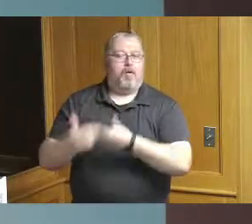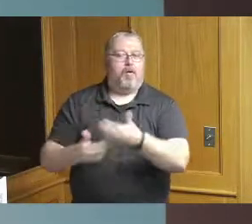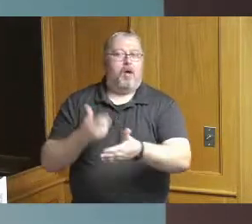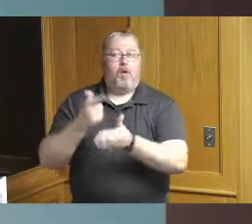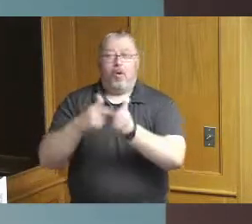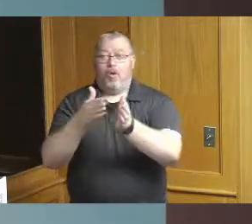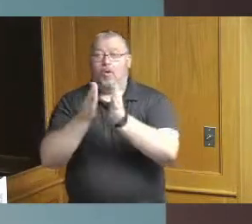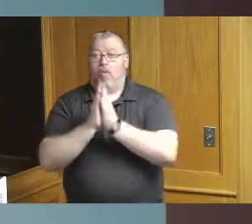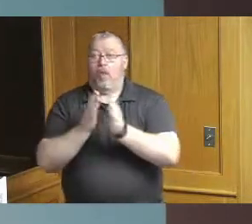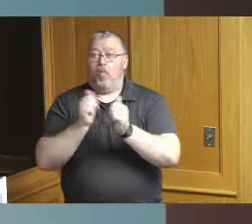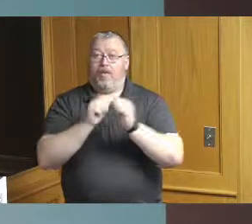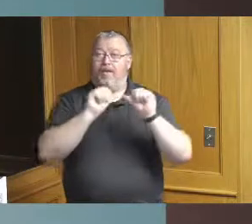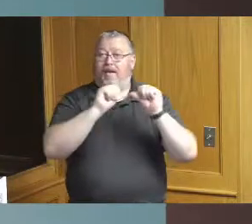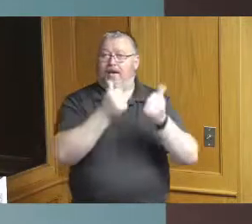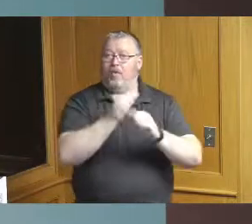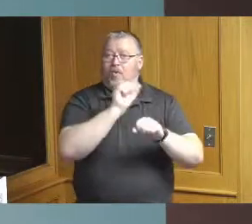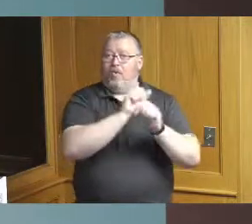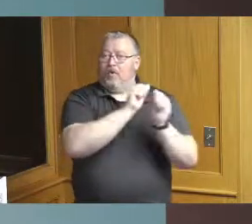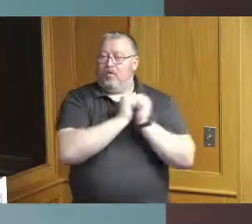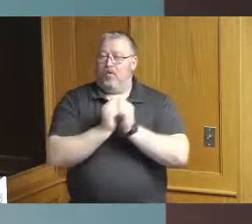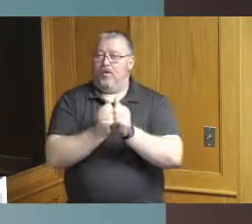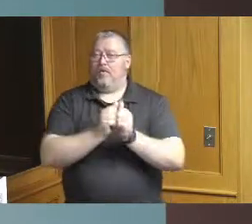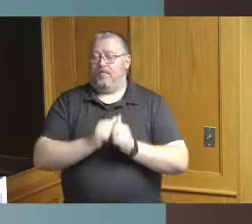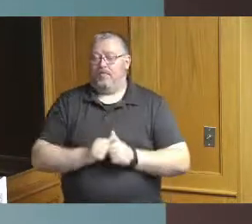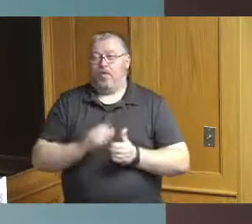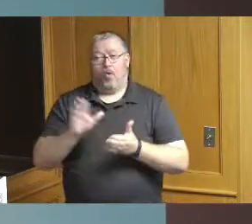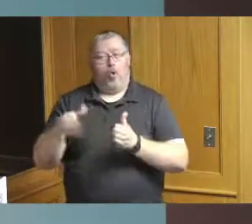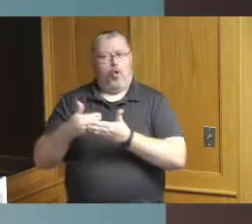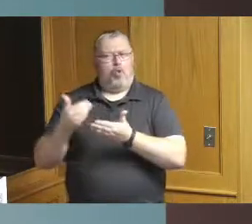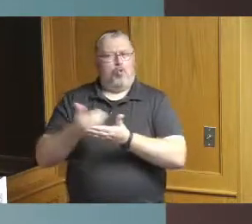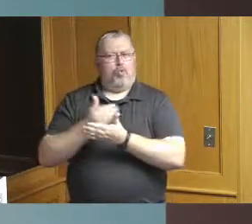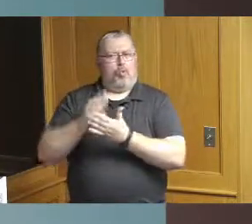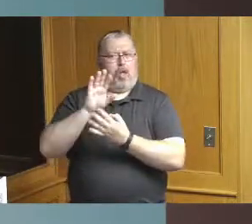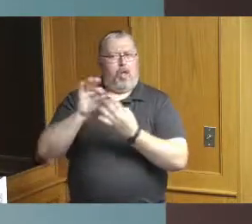agencies in an effective manner so these are all new things that is going to set us apart